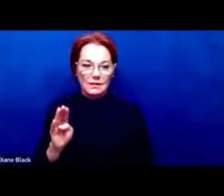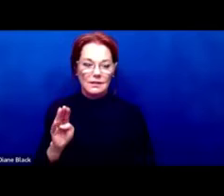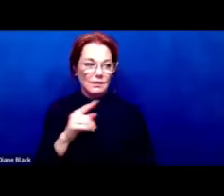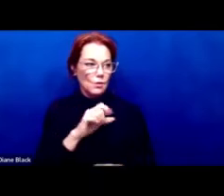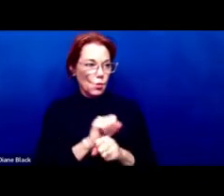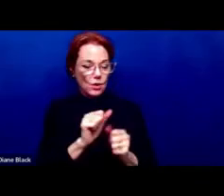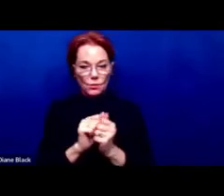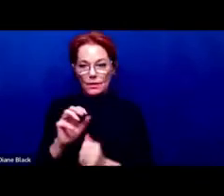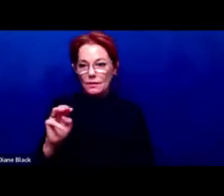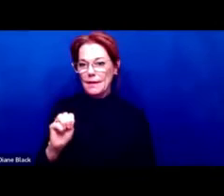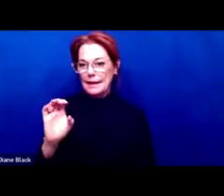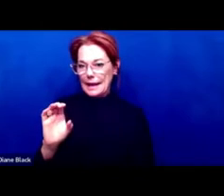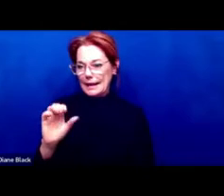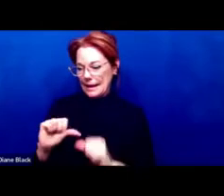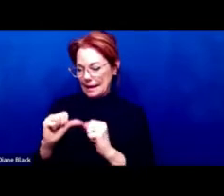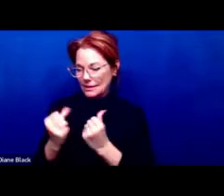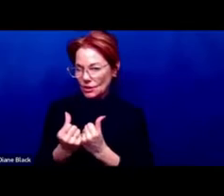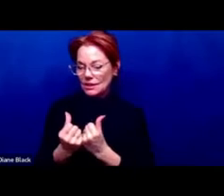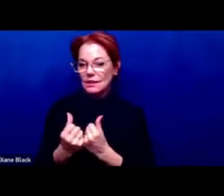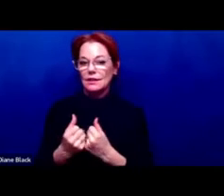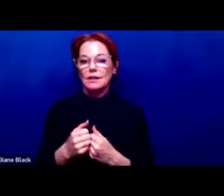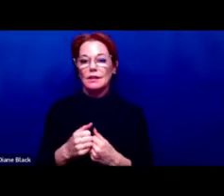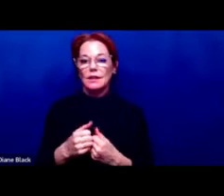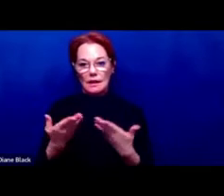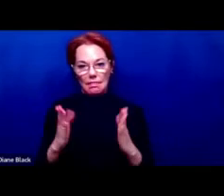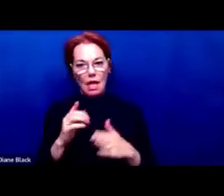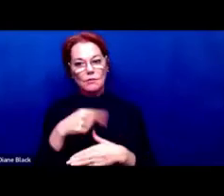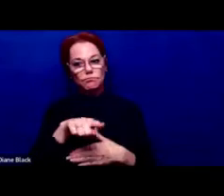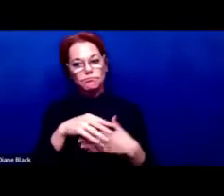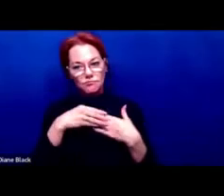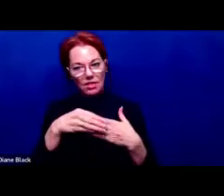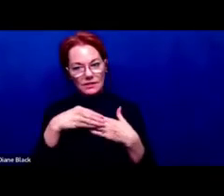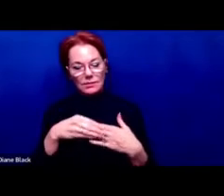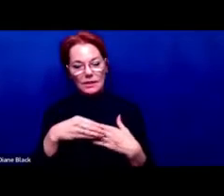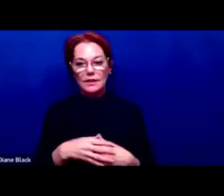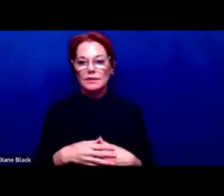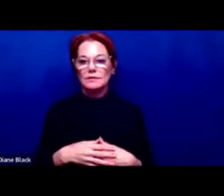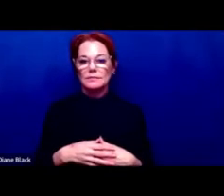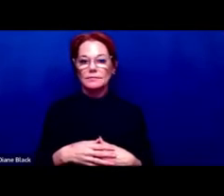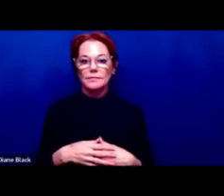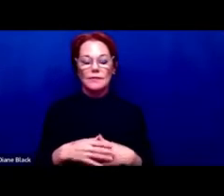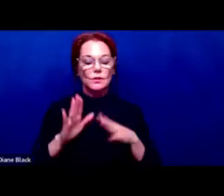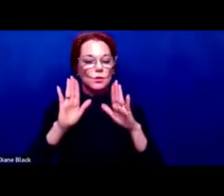Medicaid agency, and also just giving them flexibility. And so it's a great testimony I believe